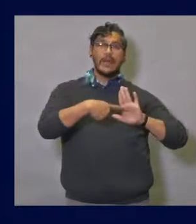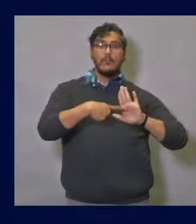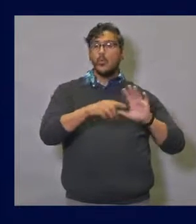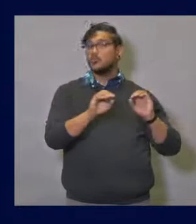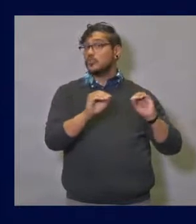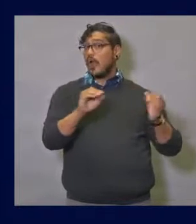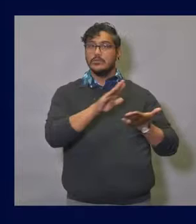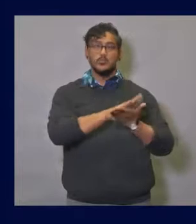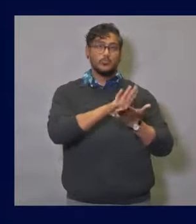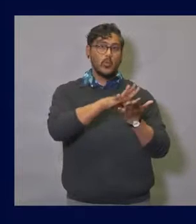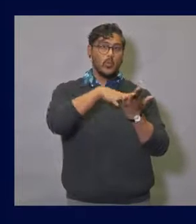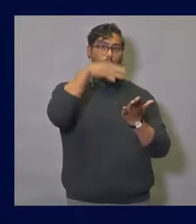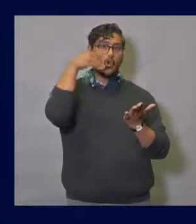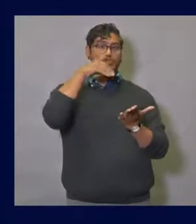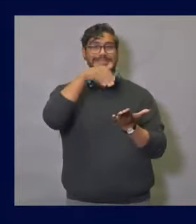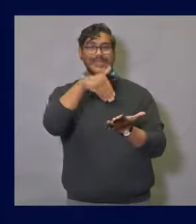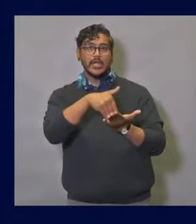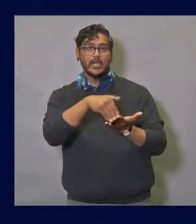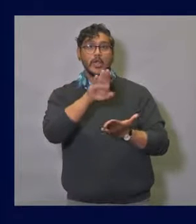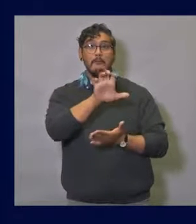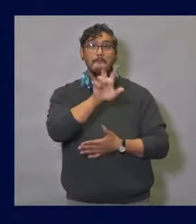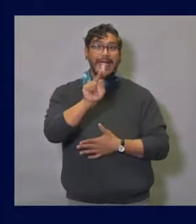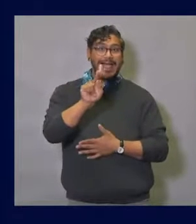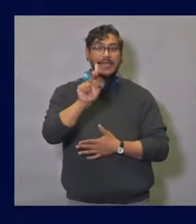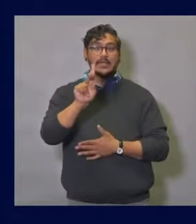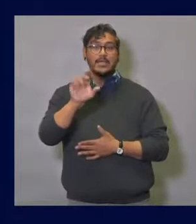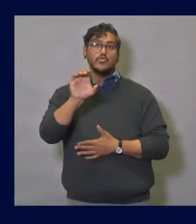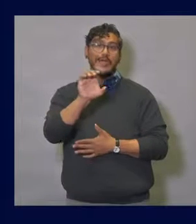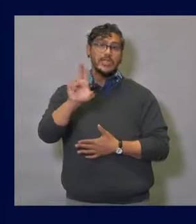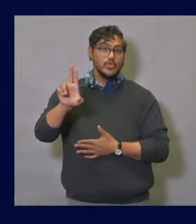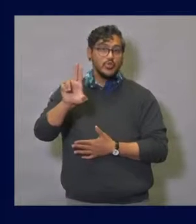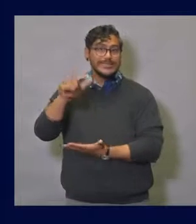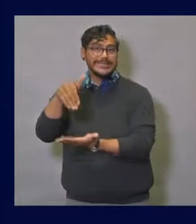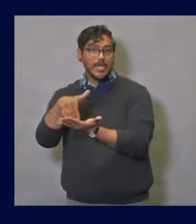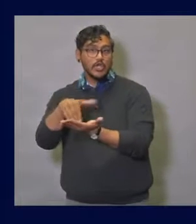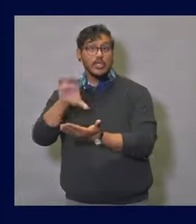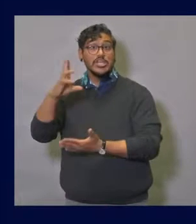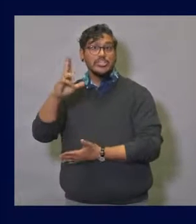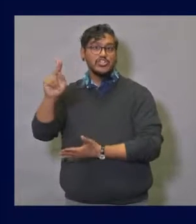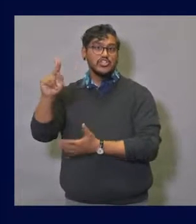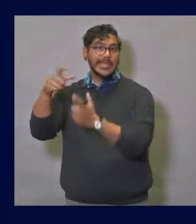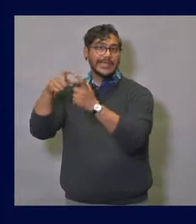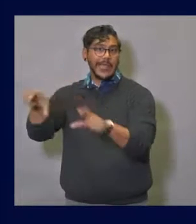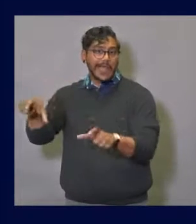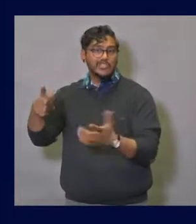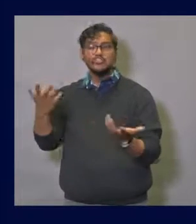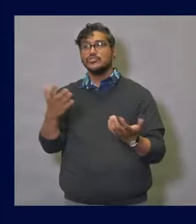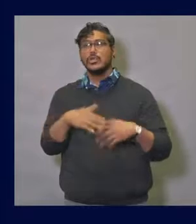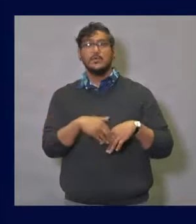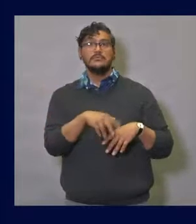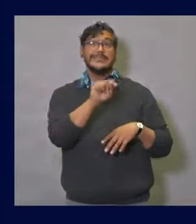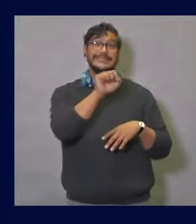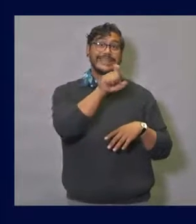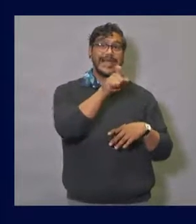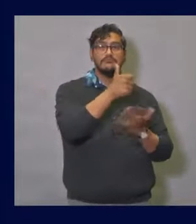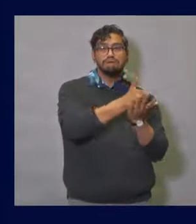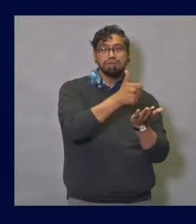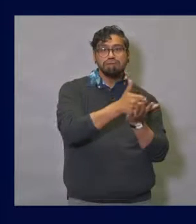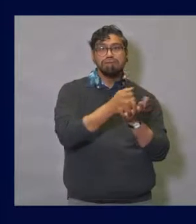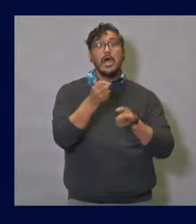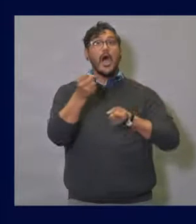ESTABLISHMENTS.